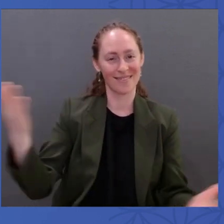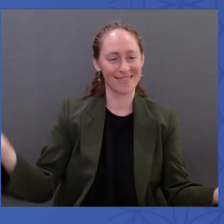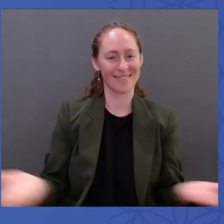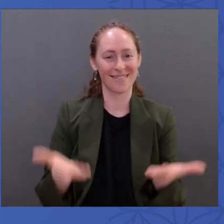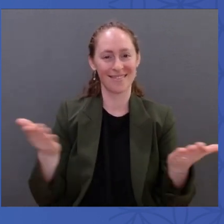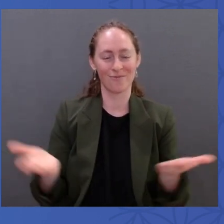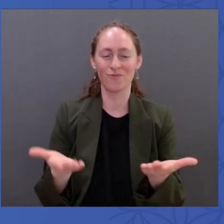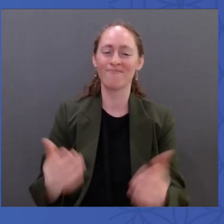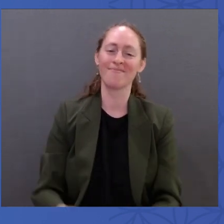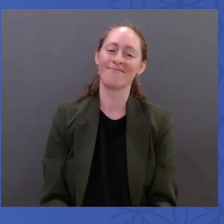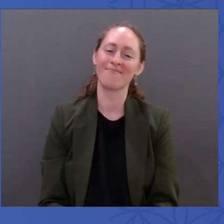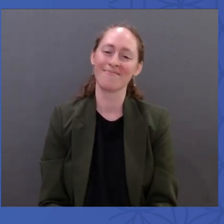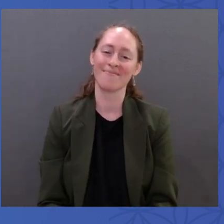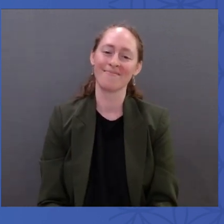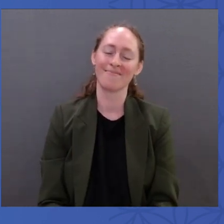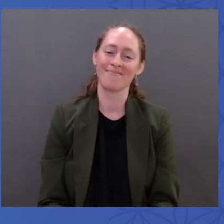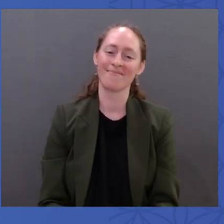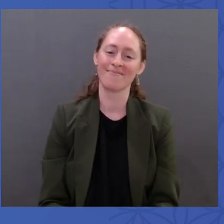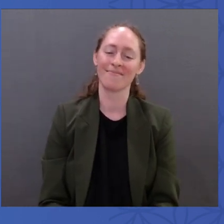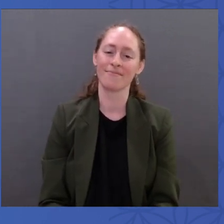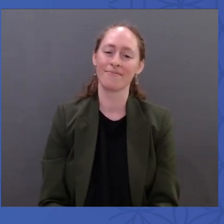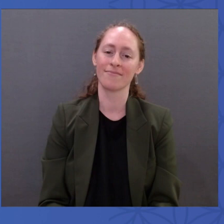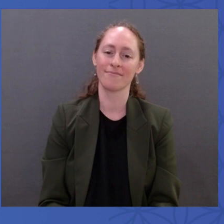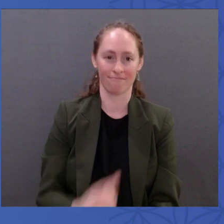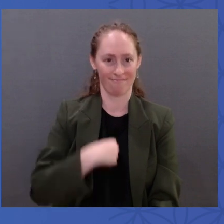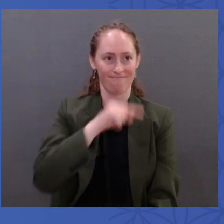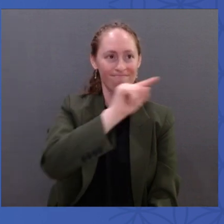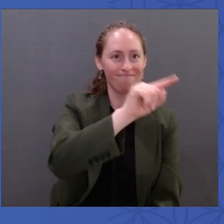This, in and of itself imparts stronger conviction